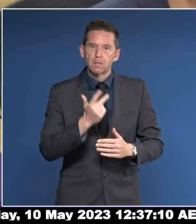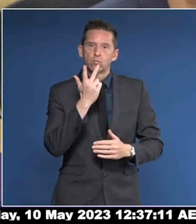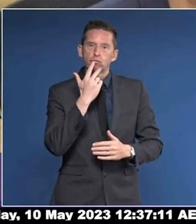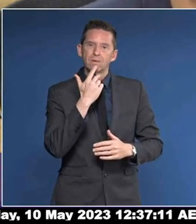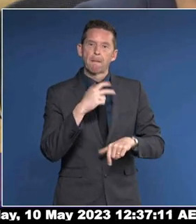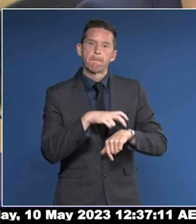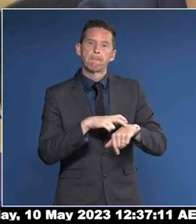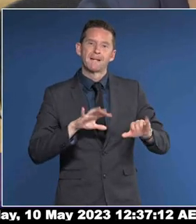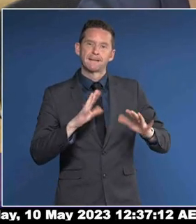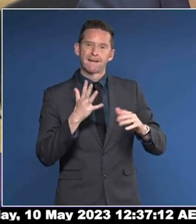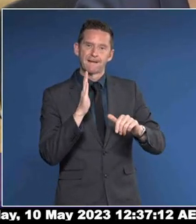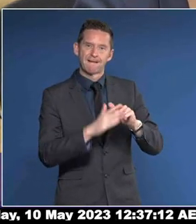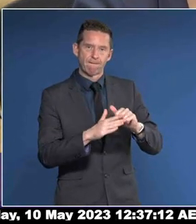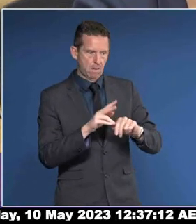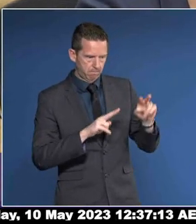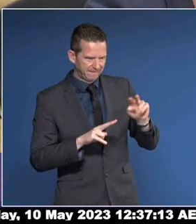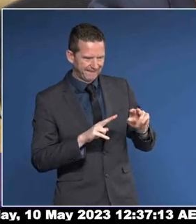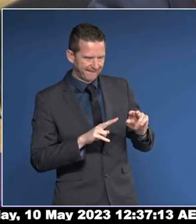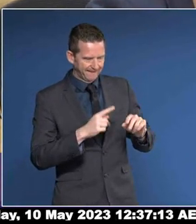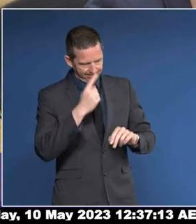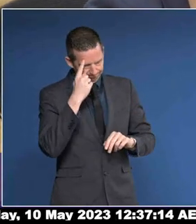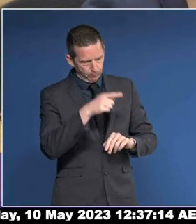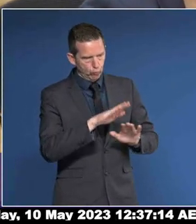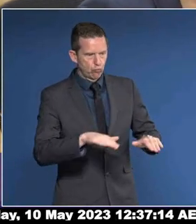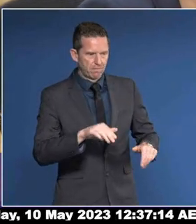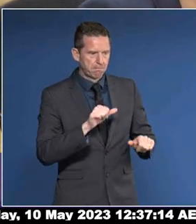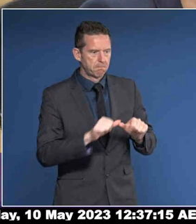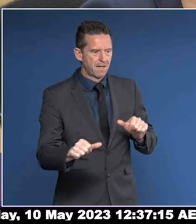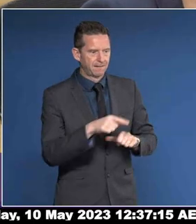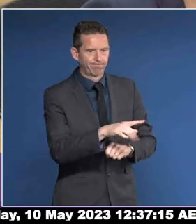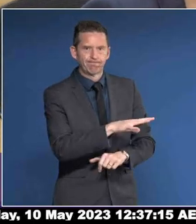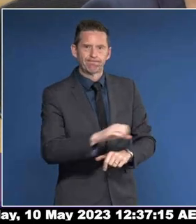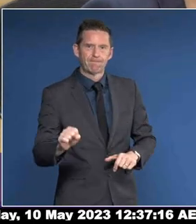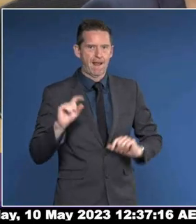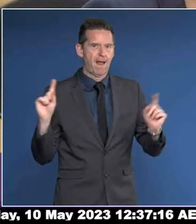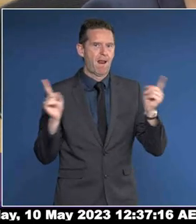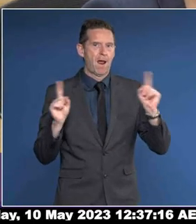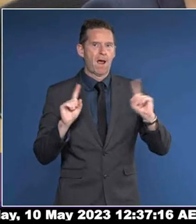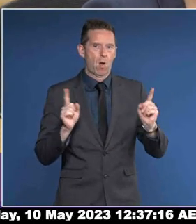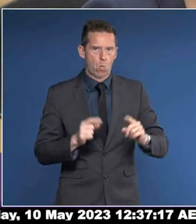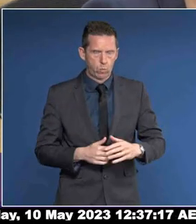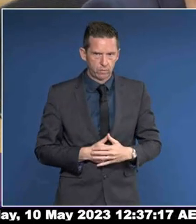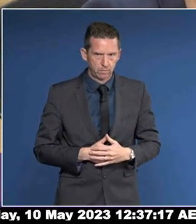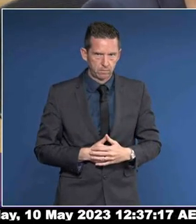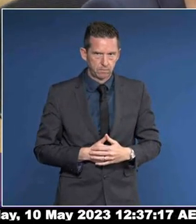the assessment that the children needed to be moved immediately, would you agree with me